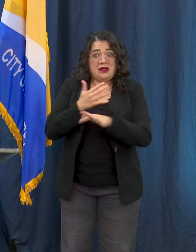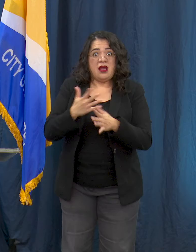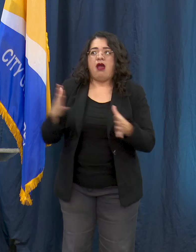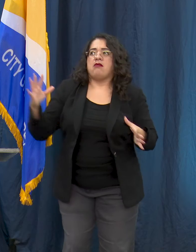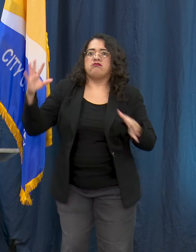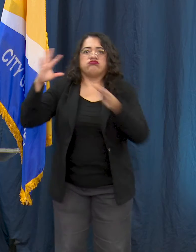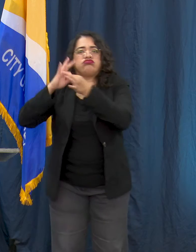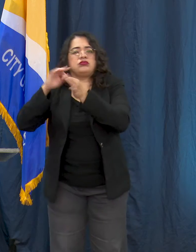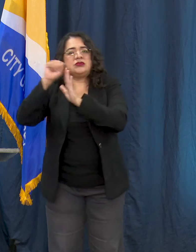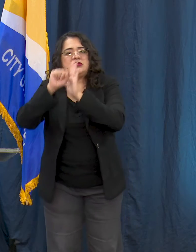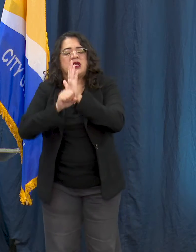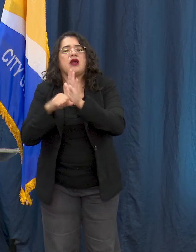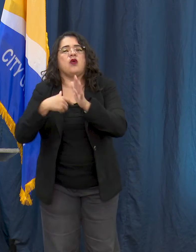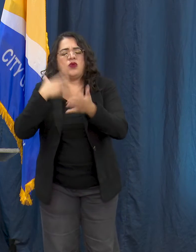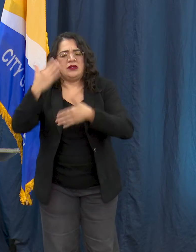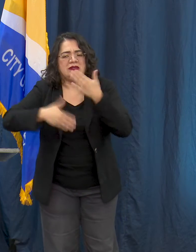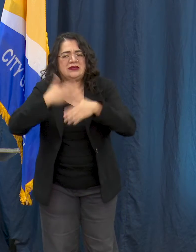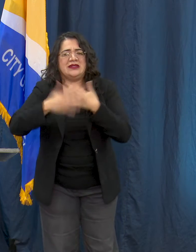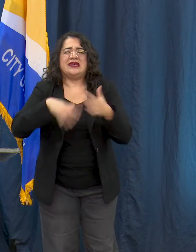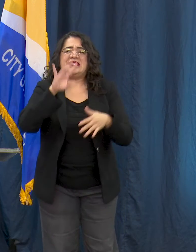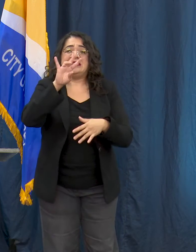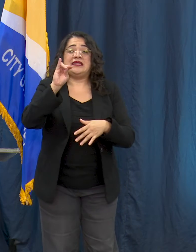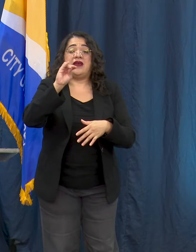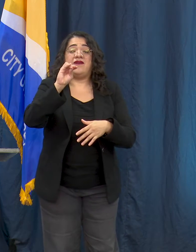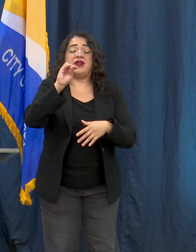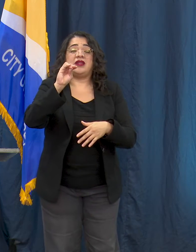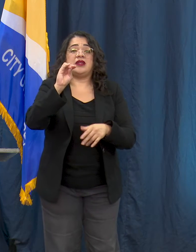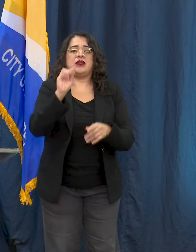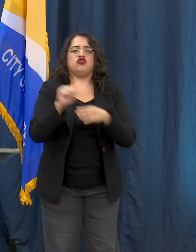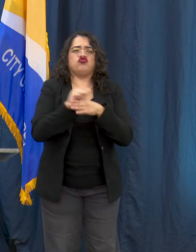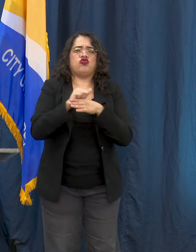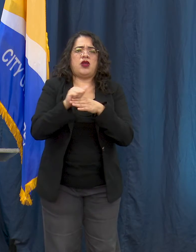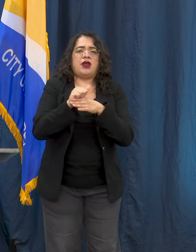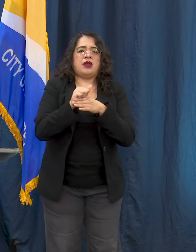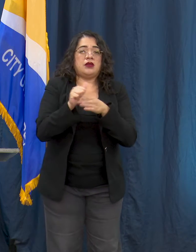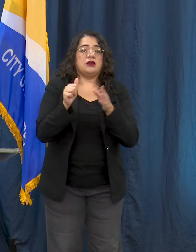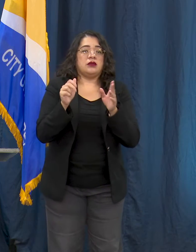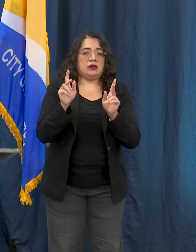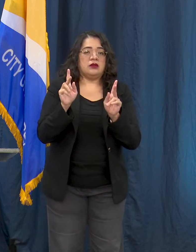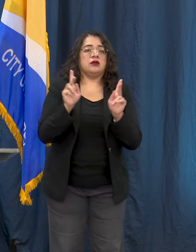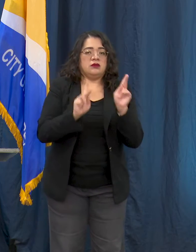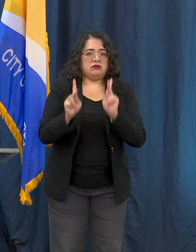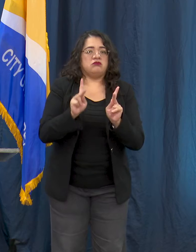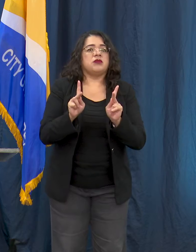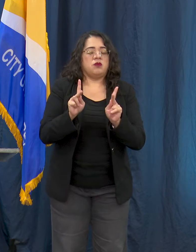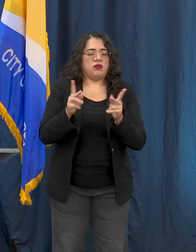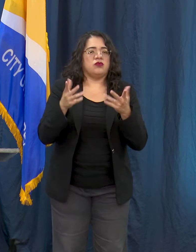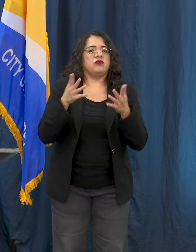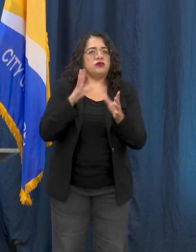learning CalConnect. So far we've had about 70 trained in contact tracing and we've had about 40 folks